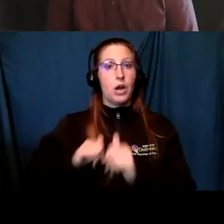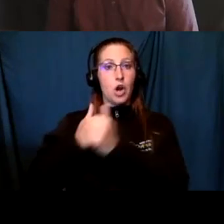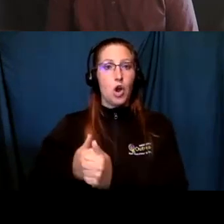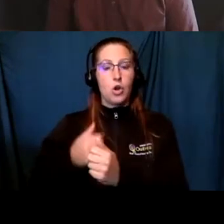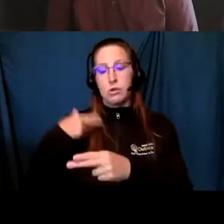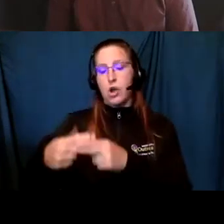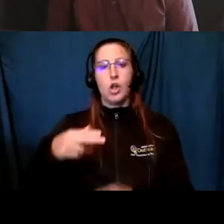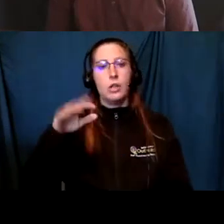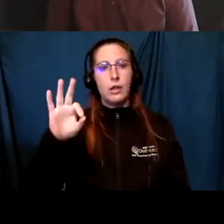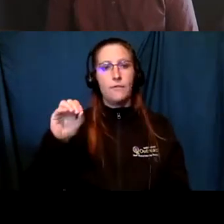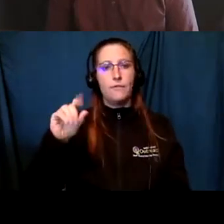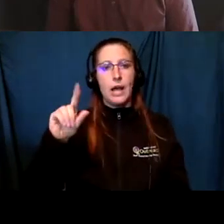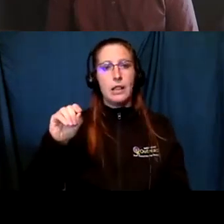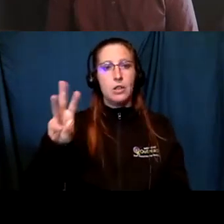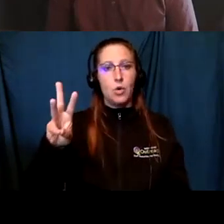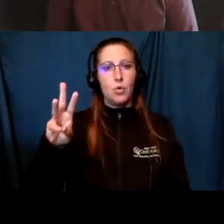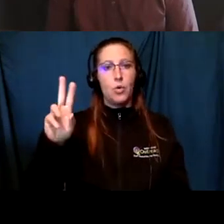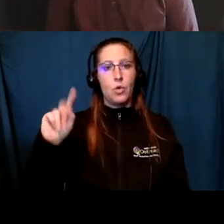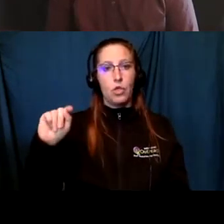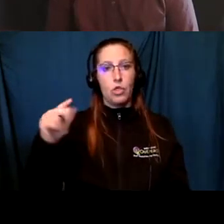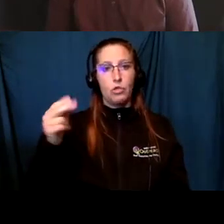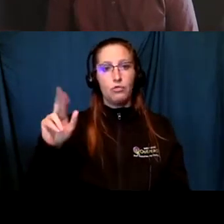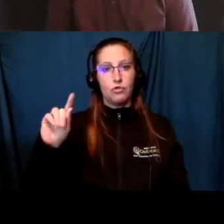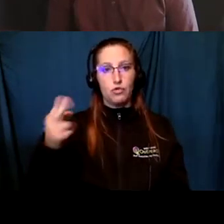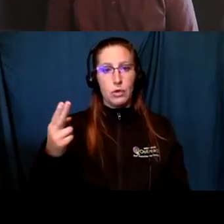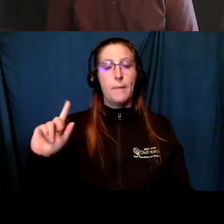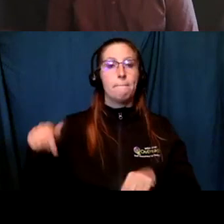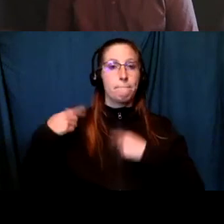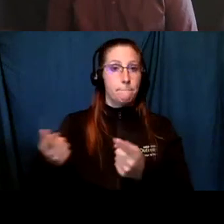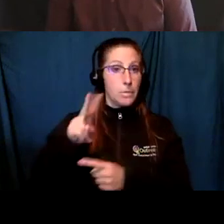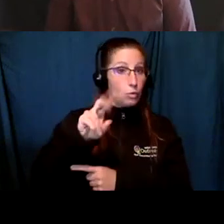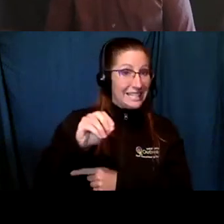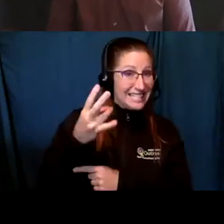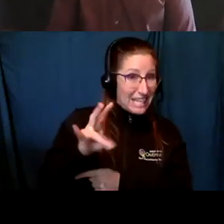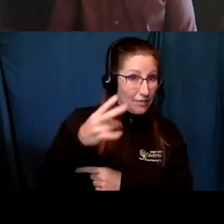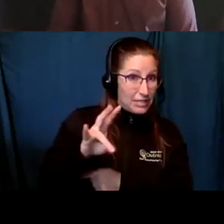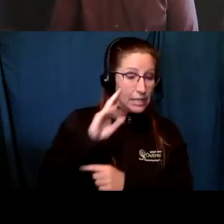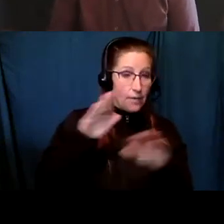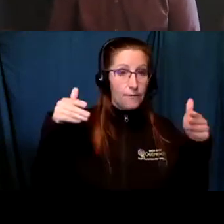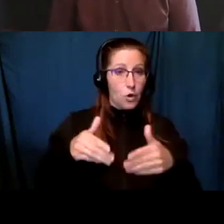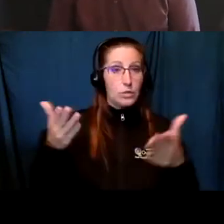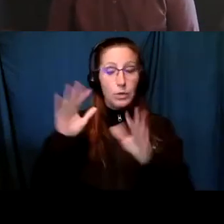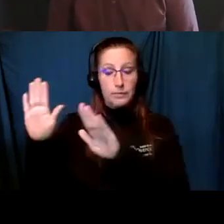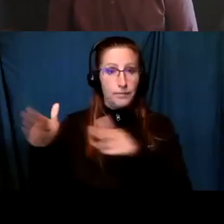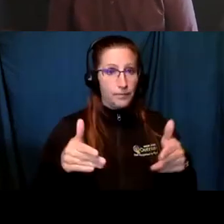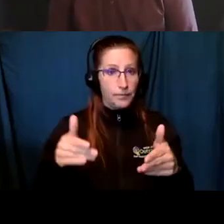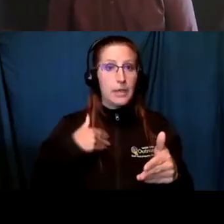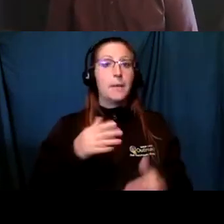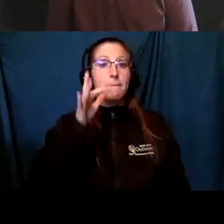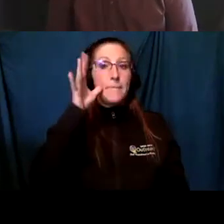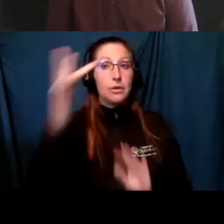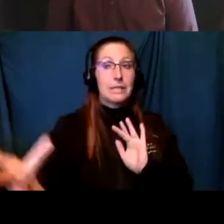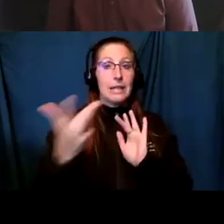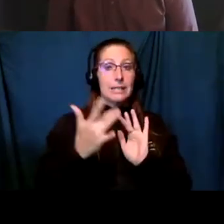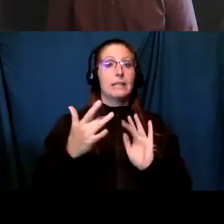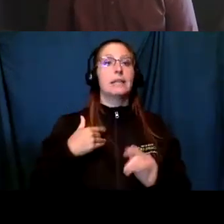about. And since 2017 the main focus has been as parents reaching out the lead with Jean and then